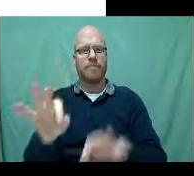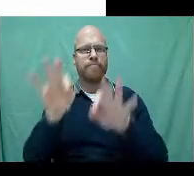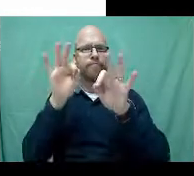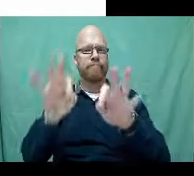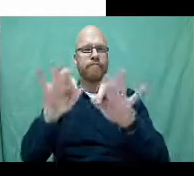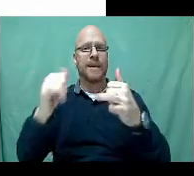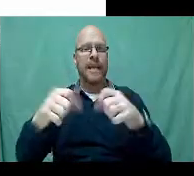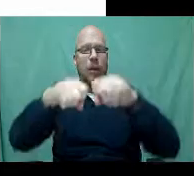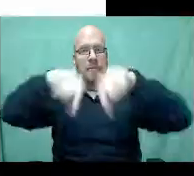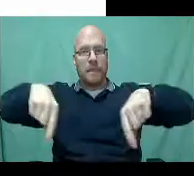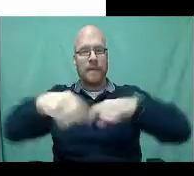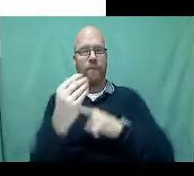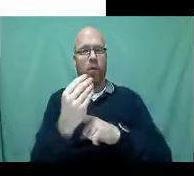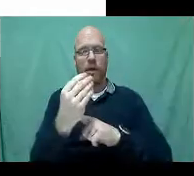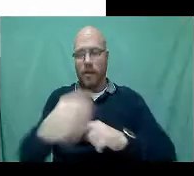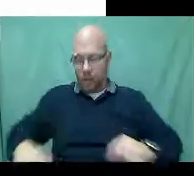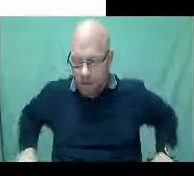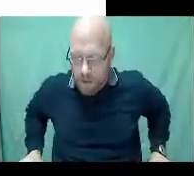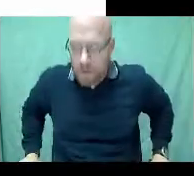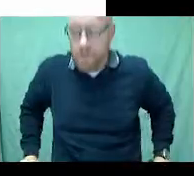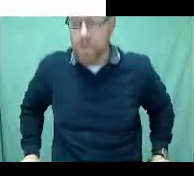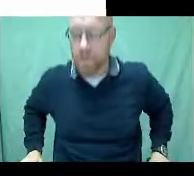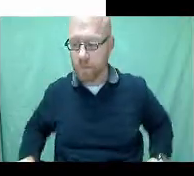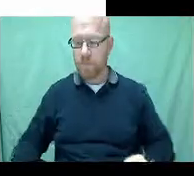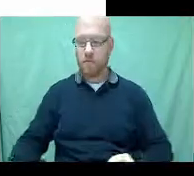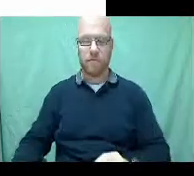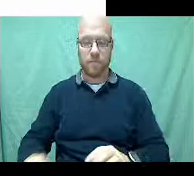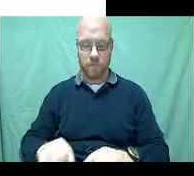Now we're going to split our middle term into these two terms.